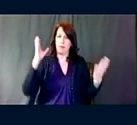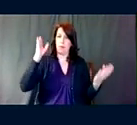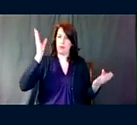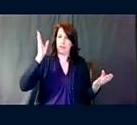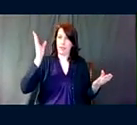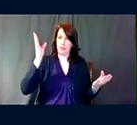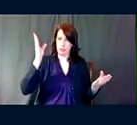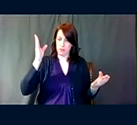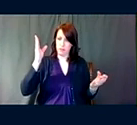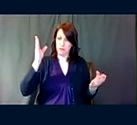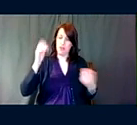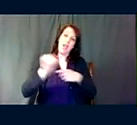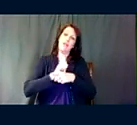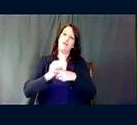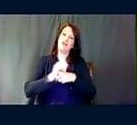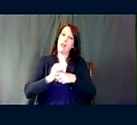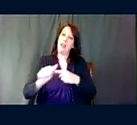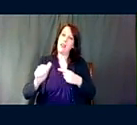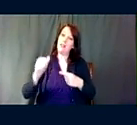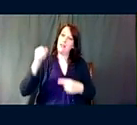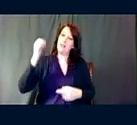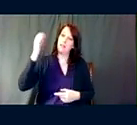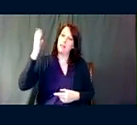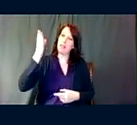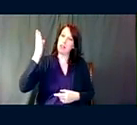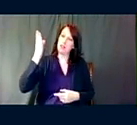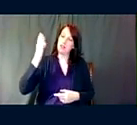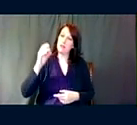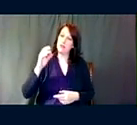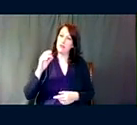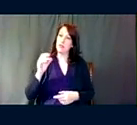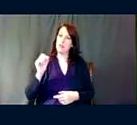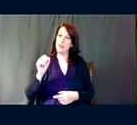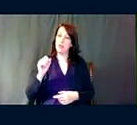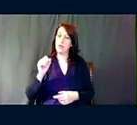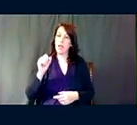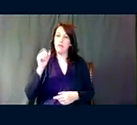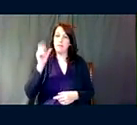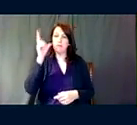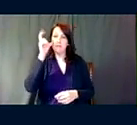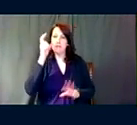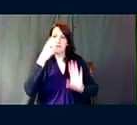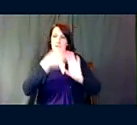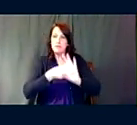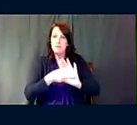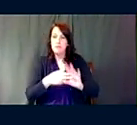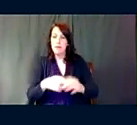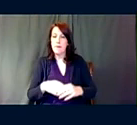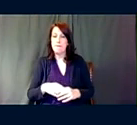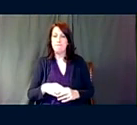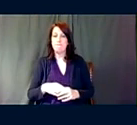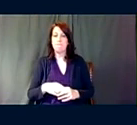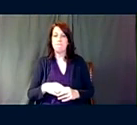ALREADY HAVE ONGOING OPEN PRESENTATIONS AND TRAINING LECTURES THAT YOU CAN CERTAINLY